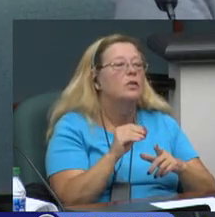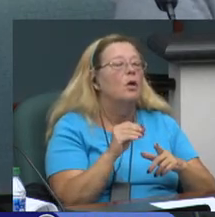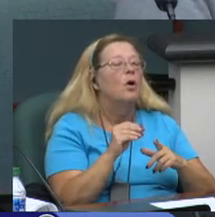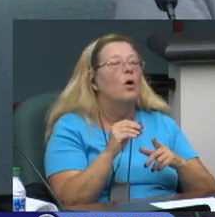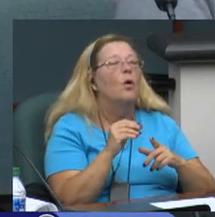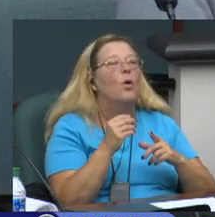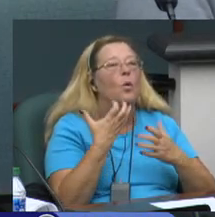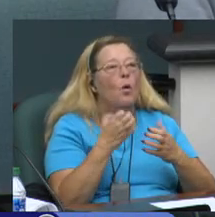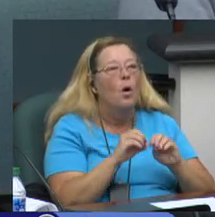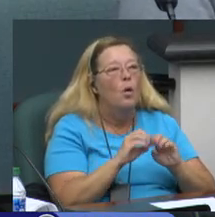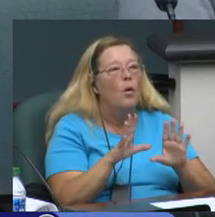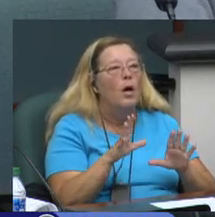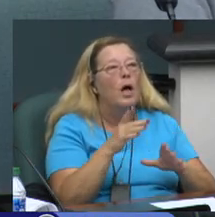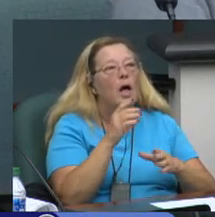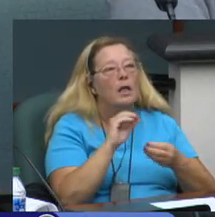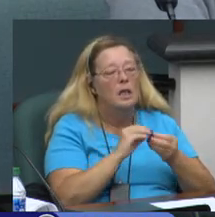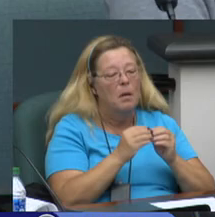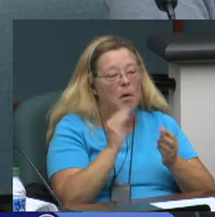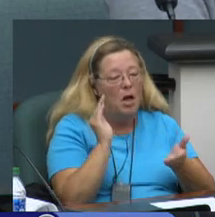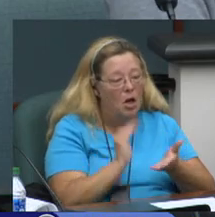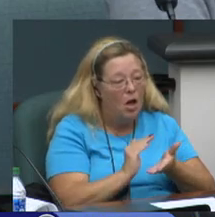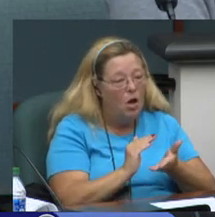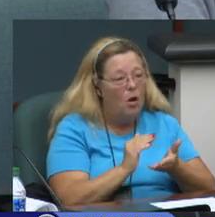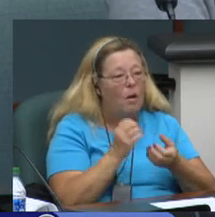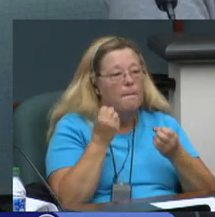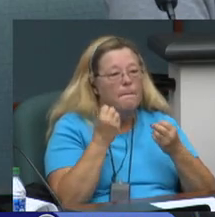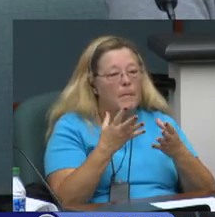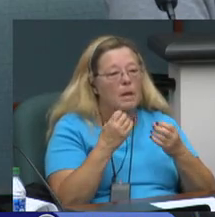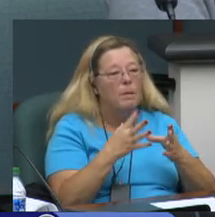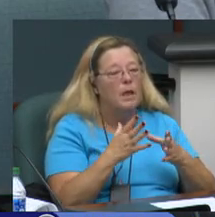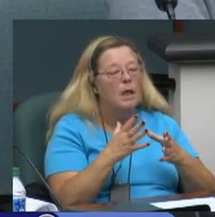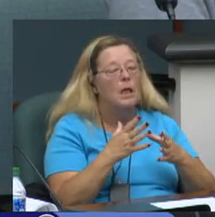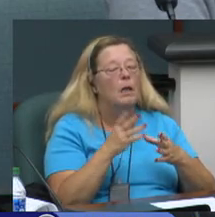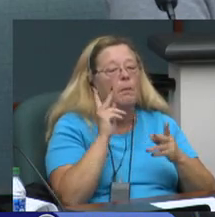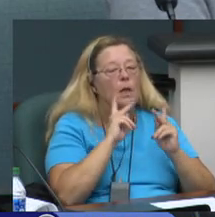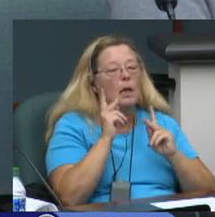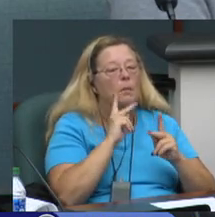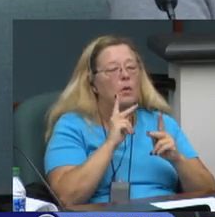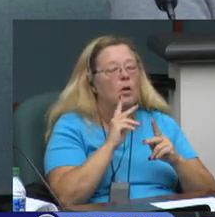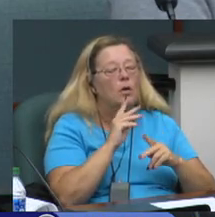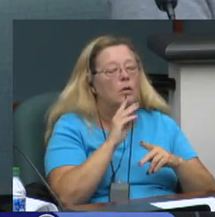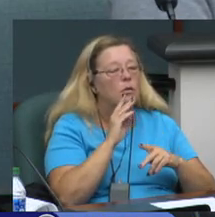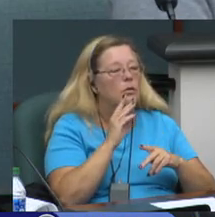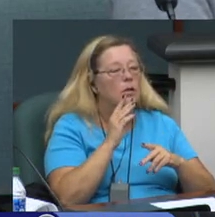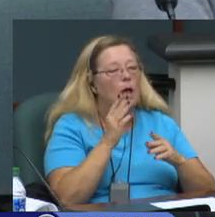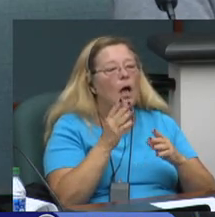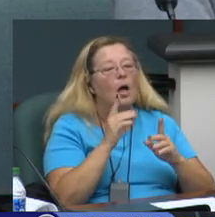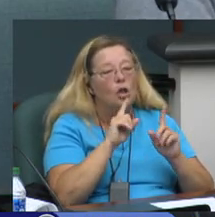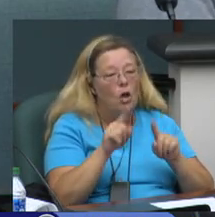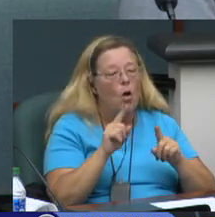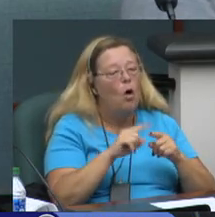seem low many enquiries never end up leading anywhere you know as far as the